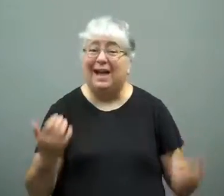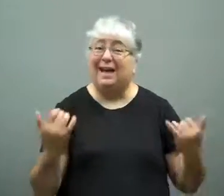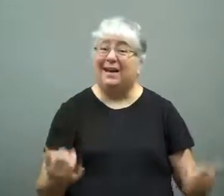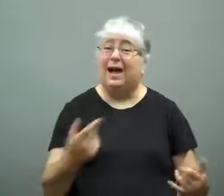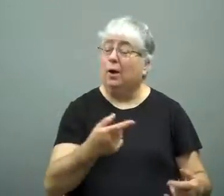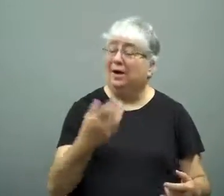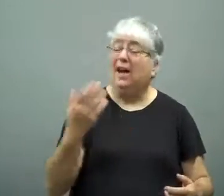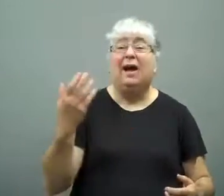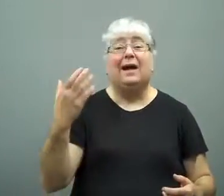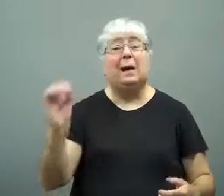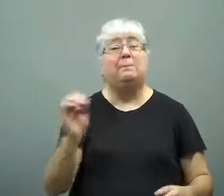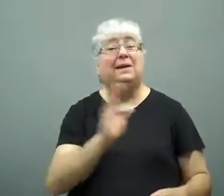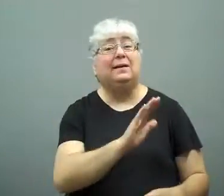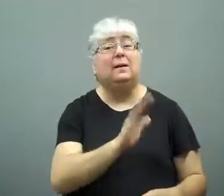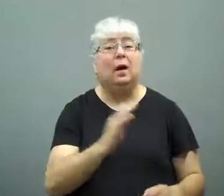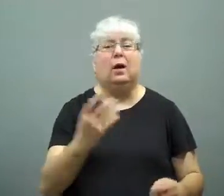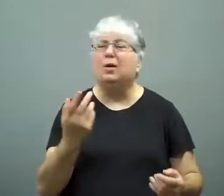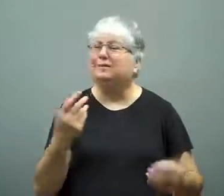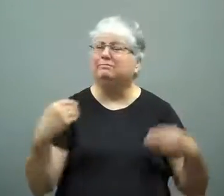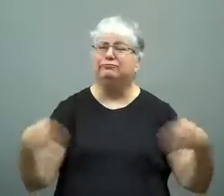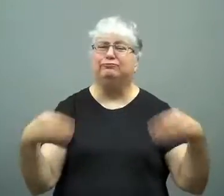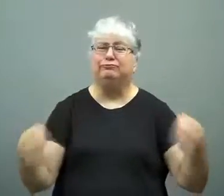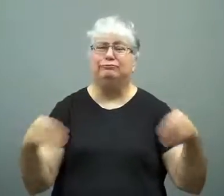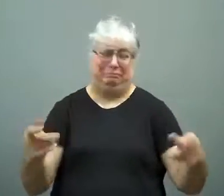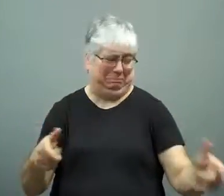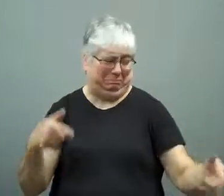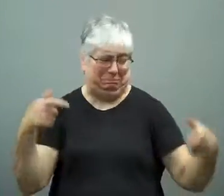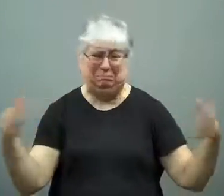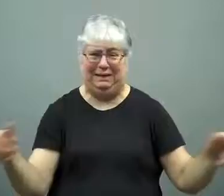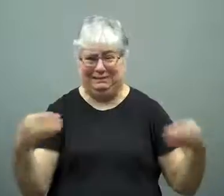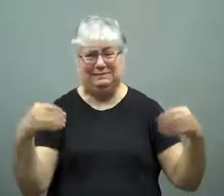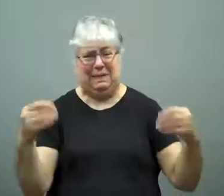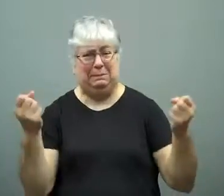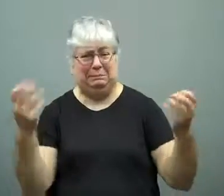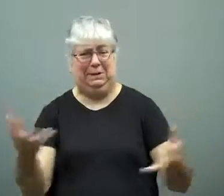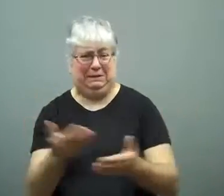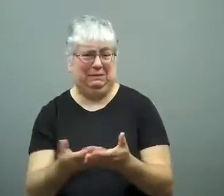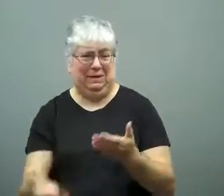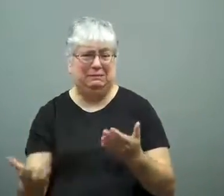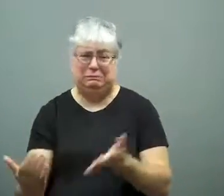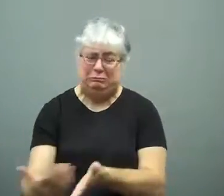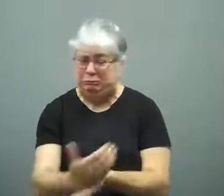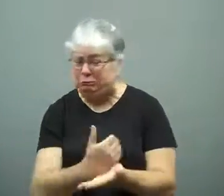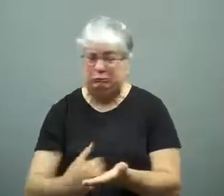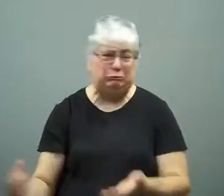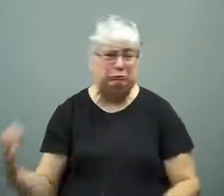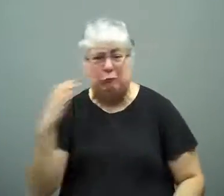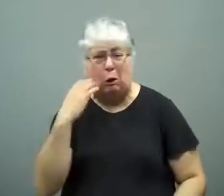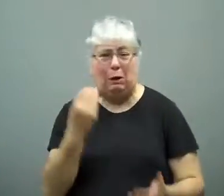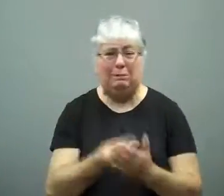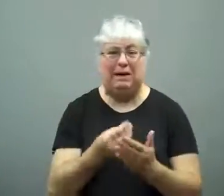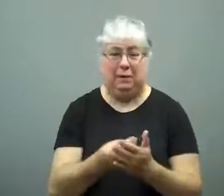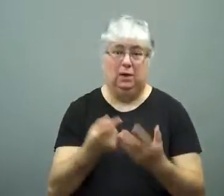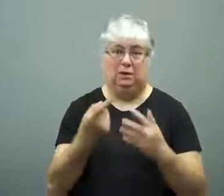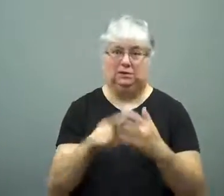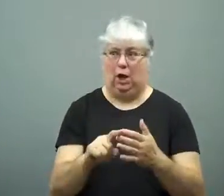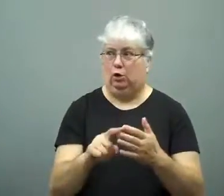Her company makes a lot of money selling various items.